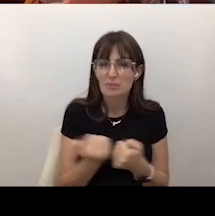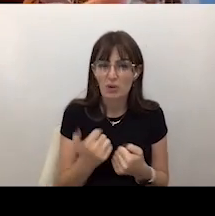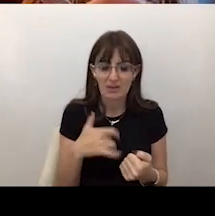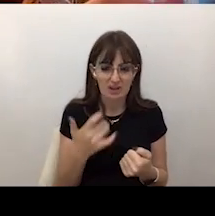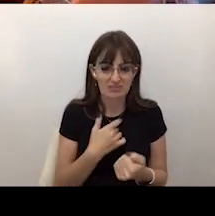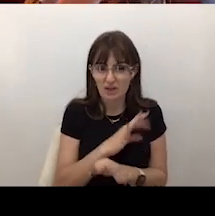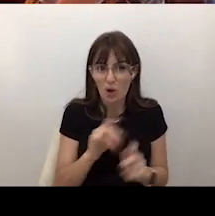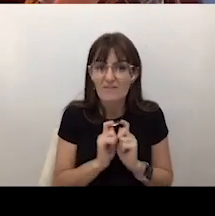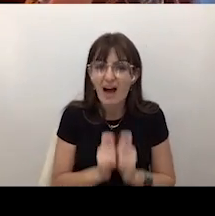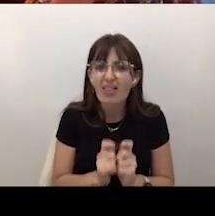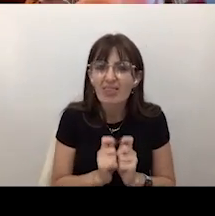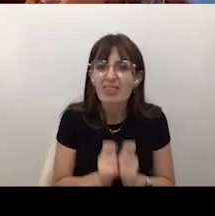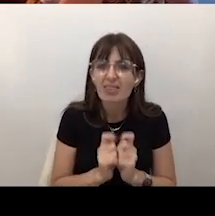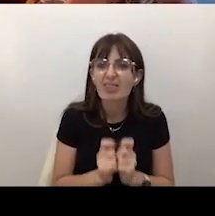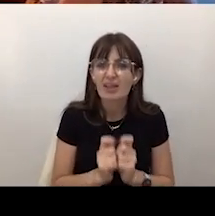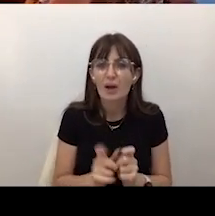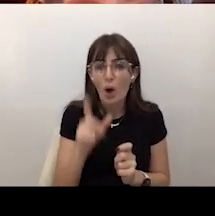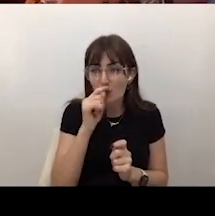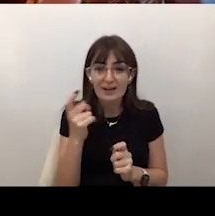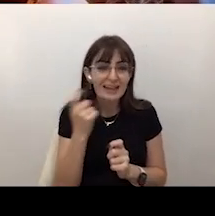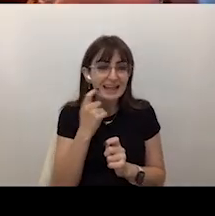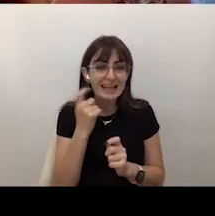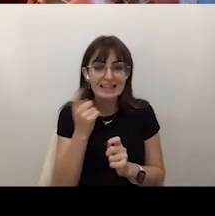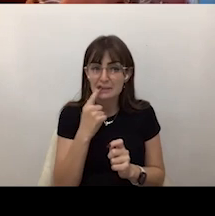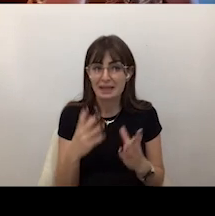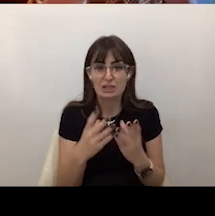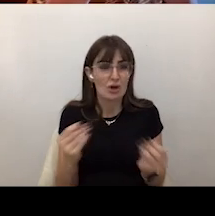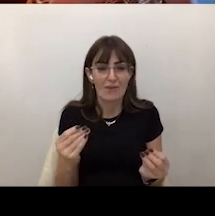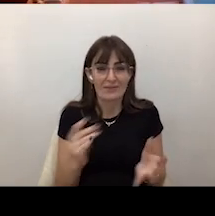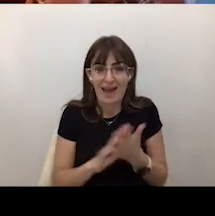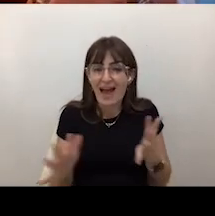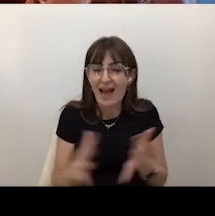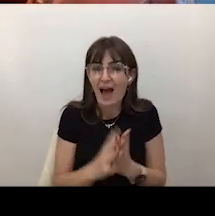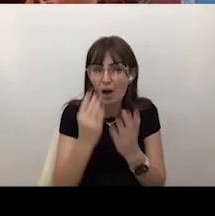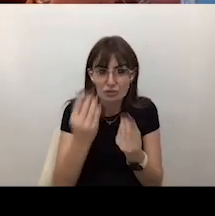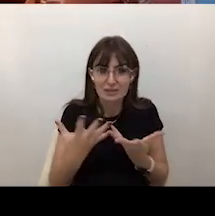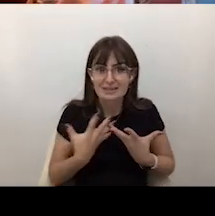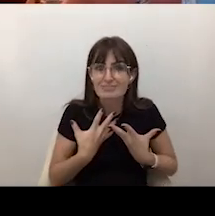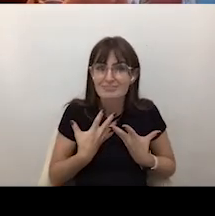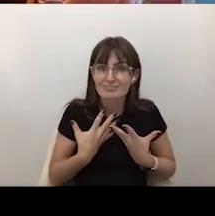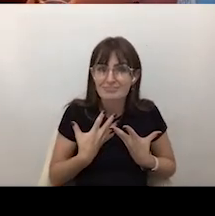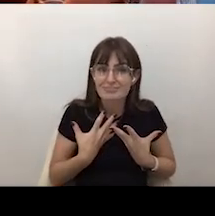don't value someone. It could easily have been rectified if they had segmented their donors.